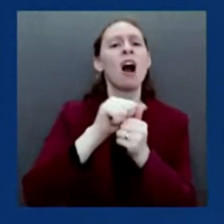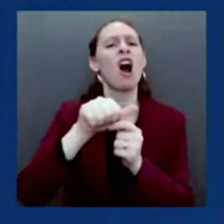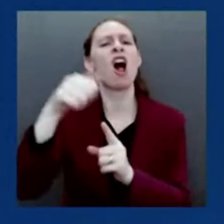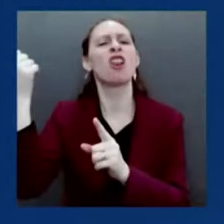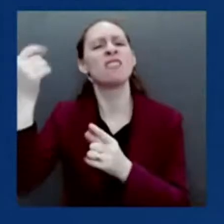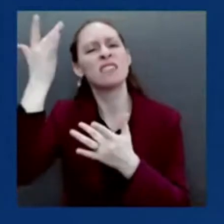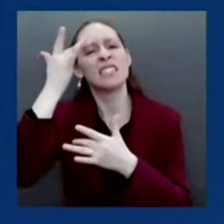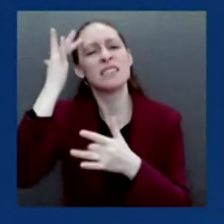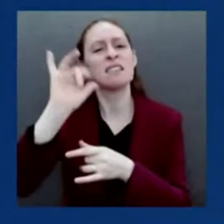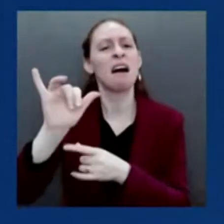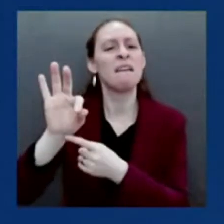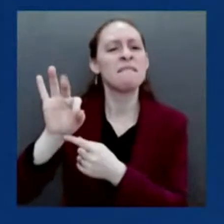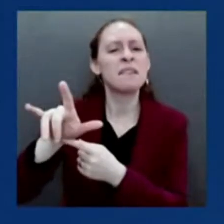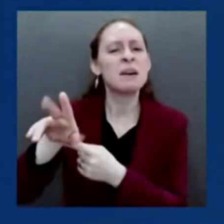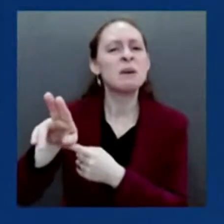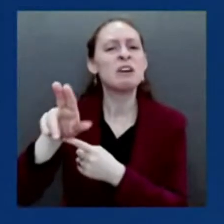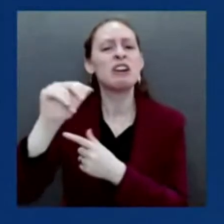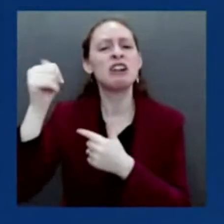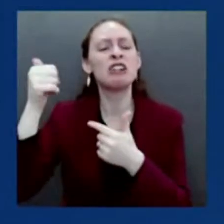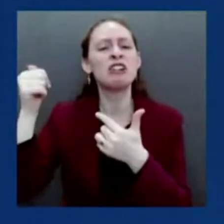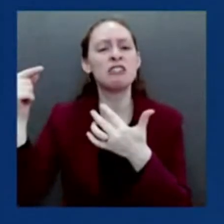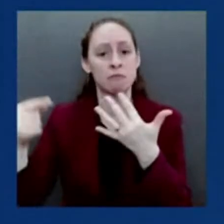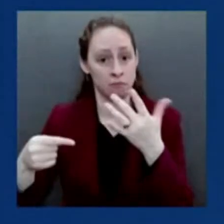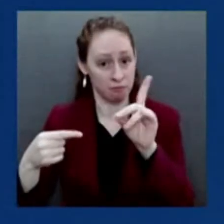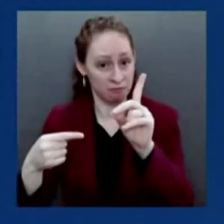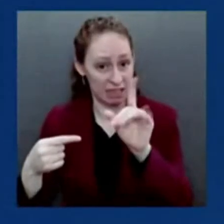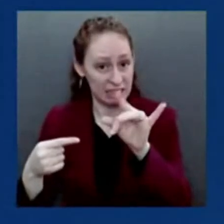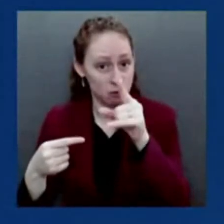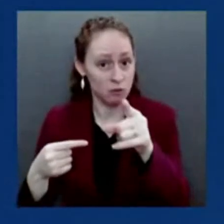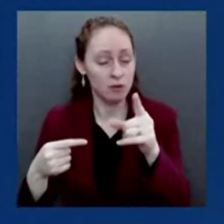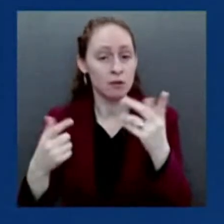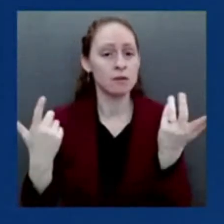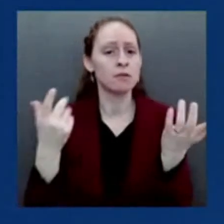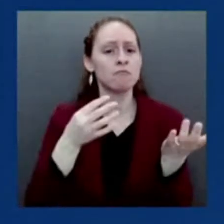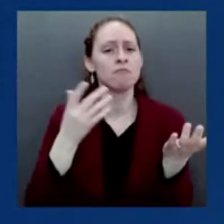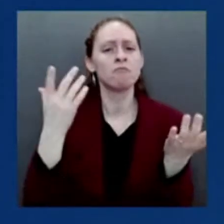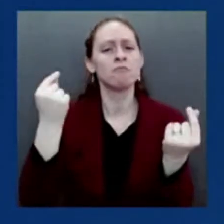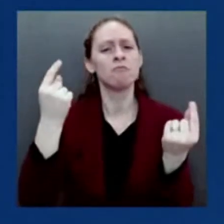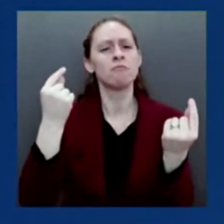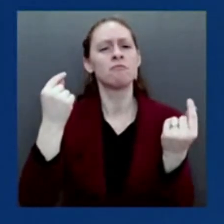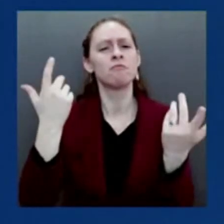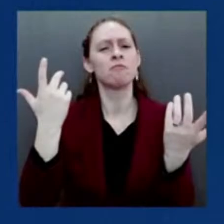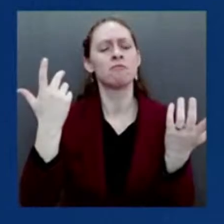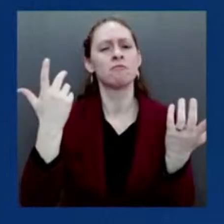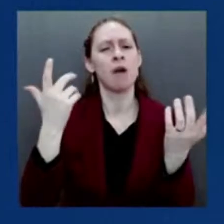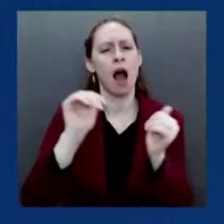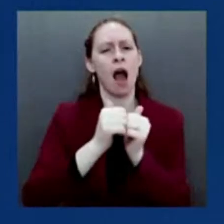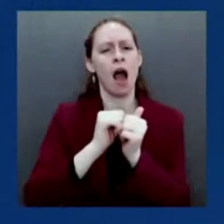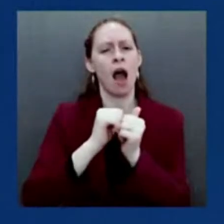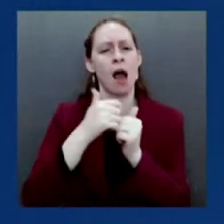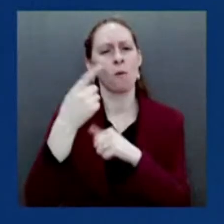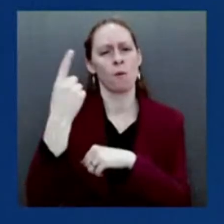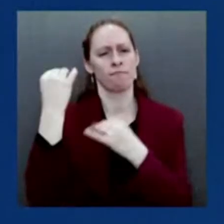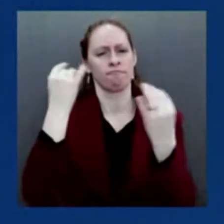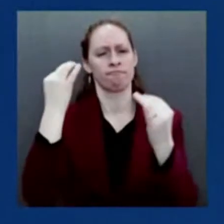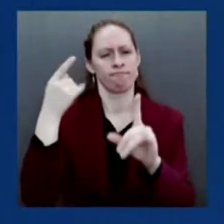TERMS OF MORTALITY AND SERIOUS ILLNESSES? HOW DOES THAT CHANGE HOW THE FEDERAL GOVERNMENT WILL BE